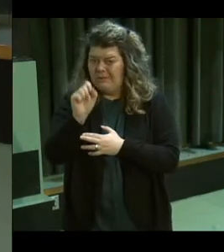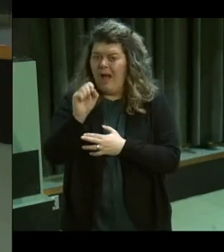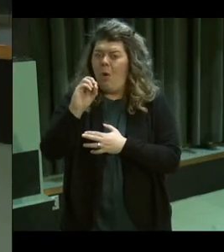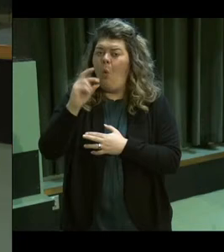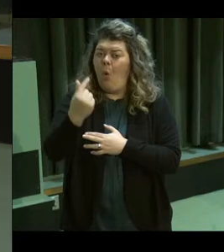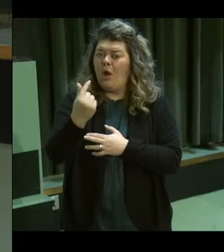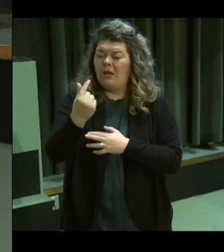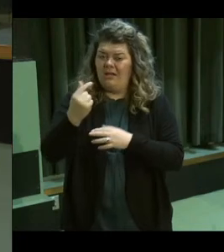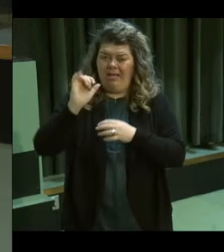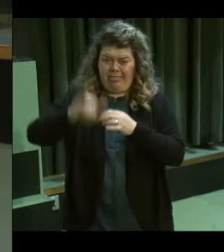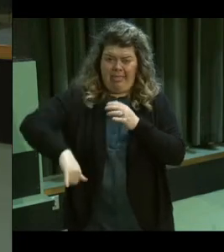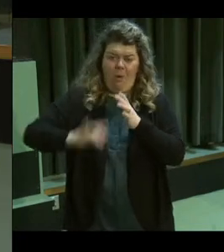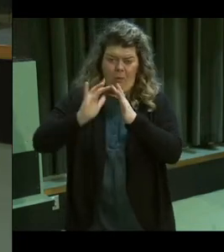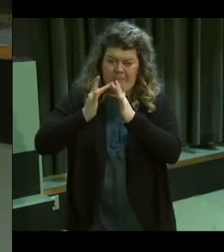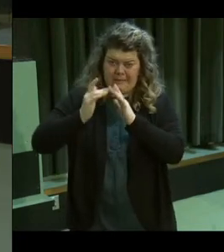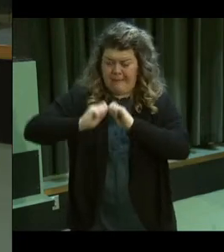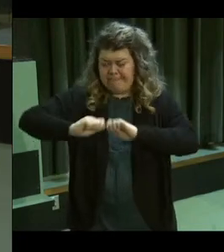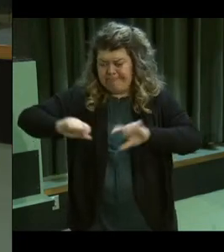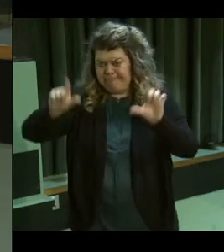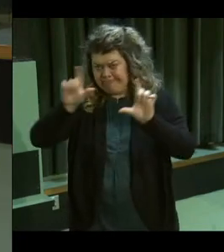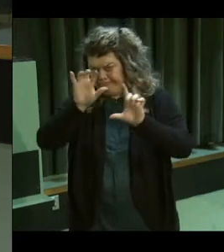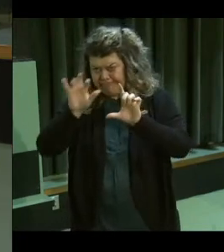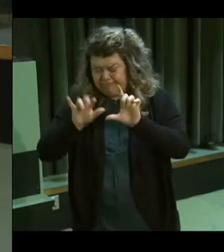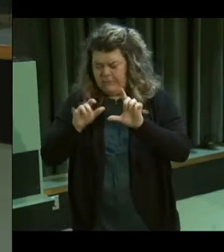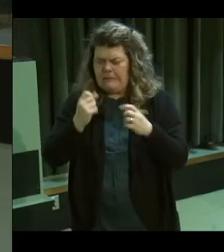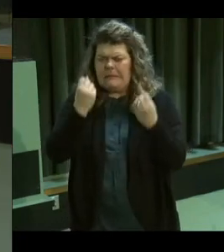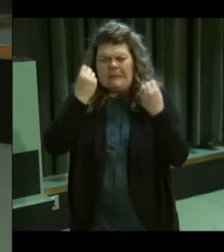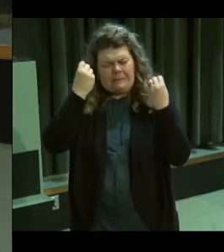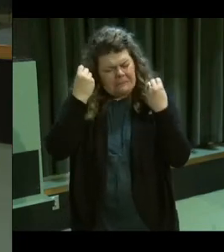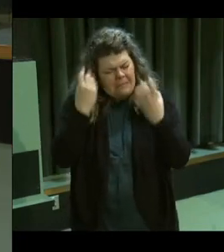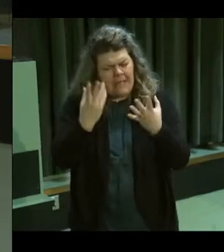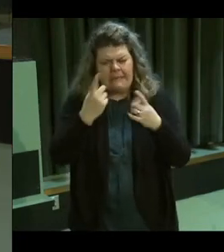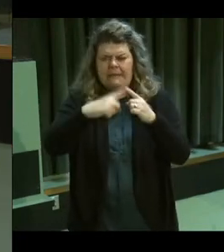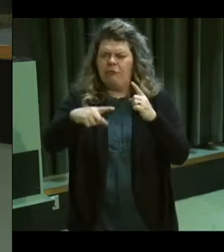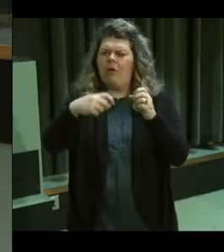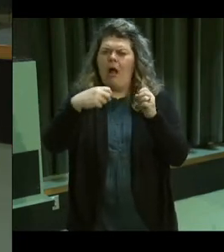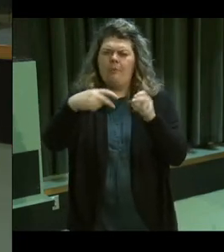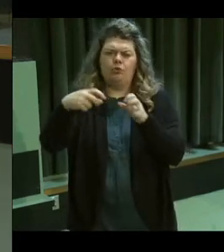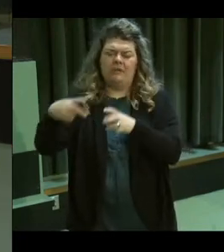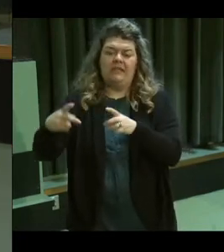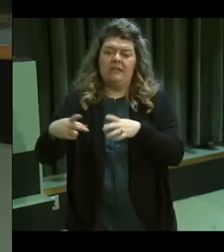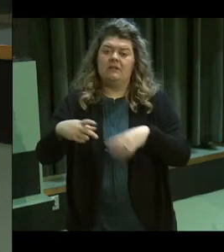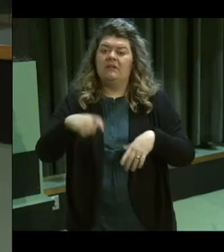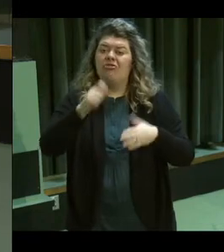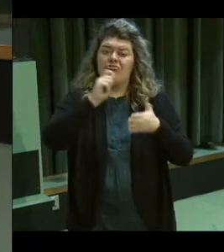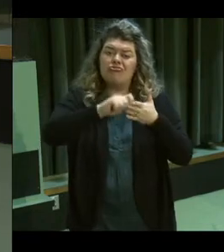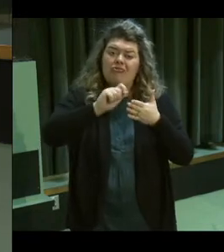Org, and there are so many different opportunities that you